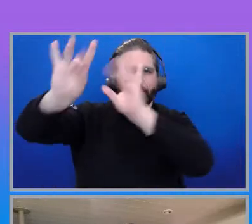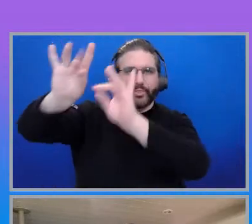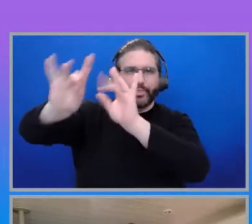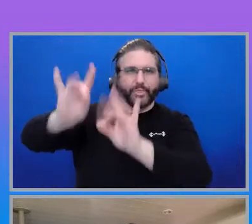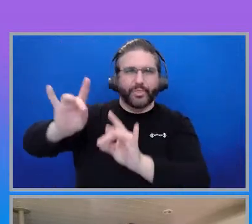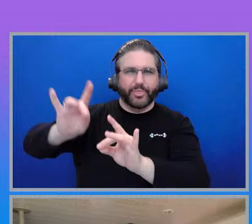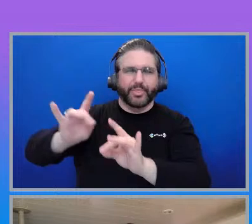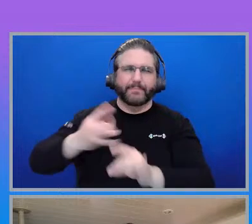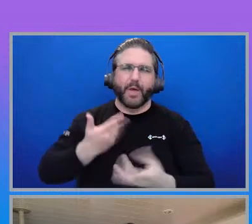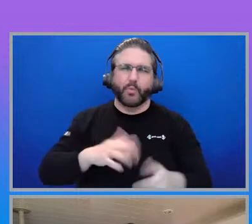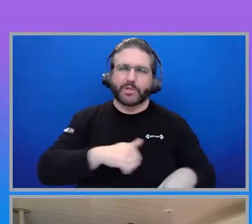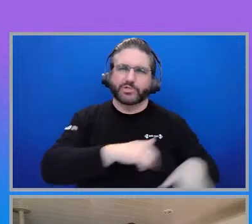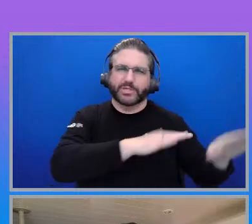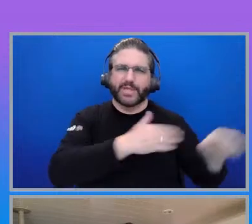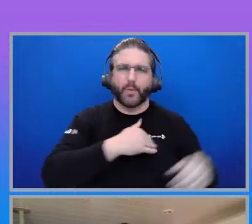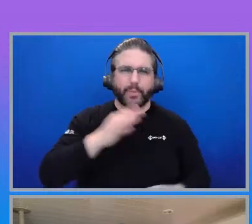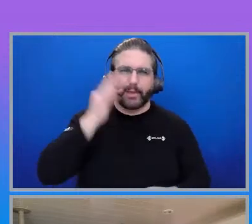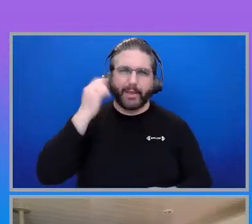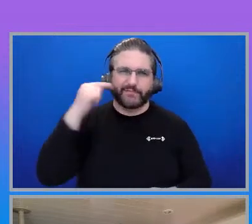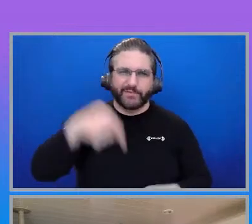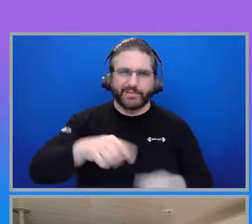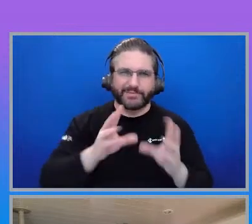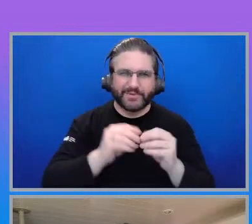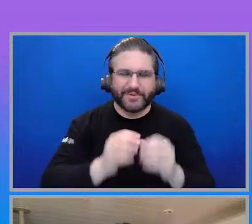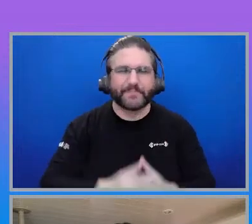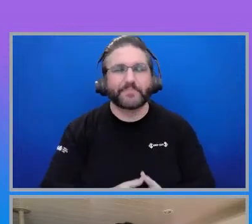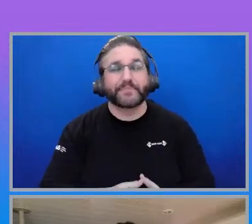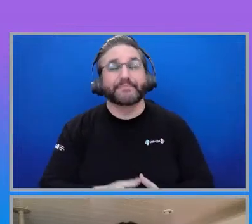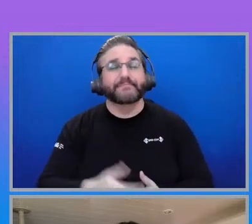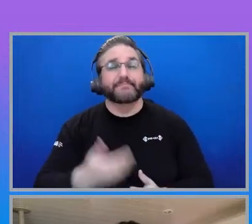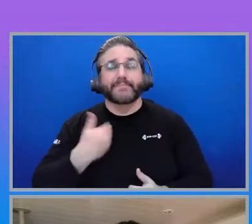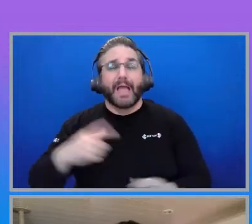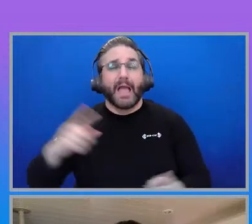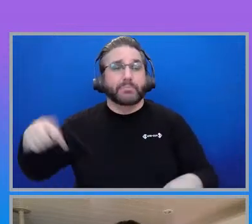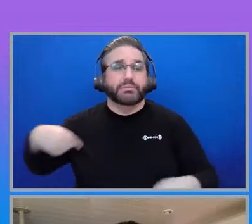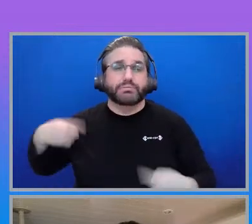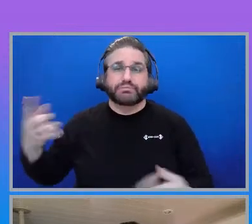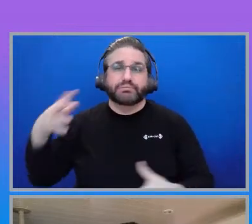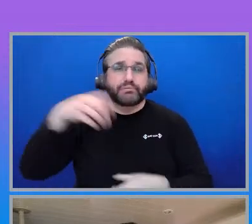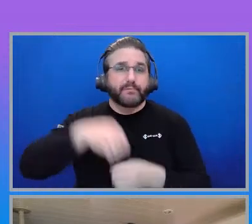though, for this talk. So I'm a